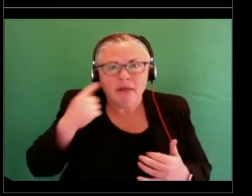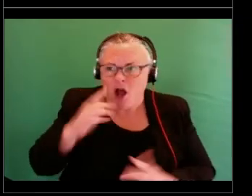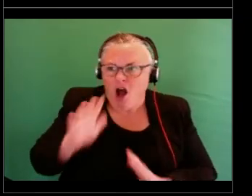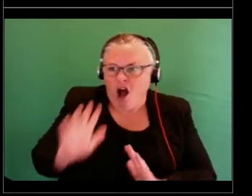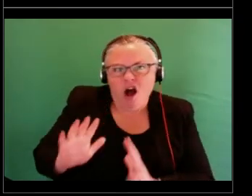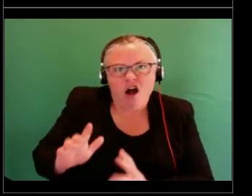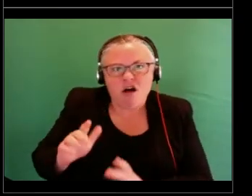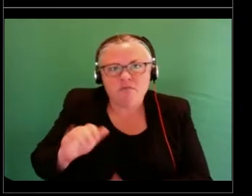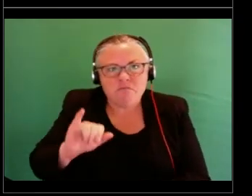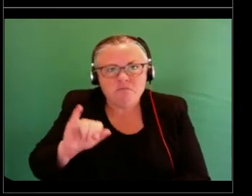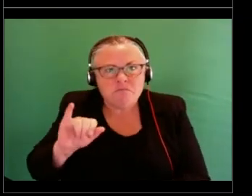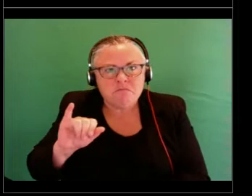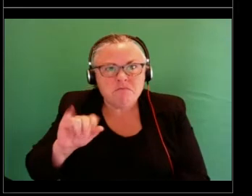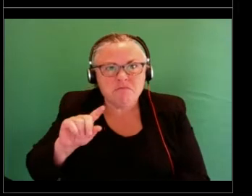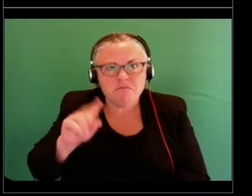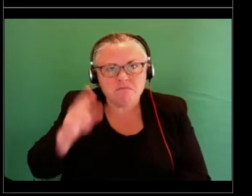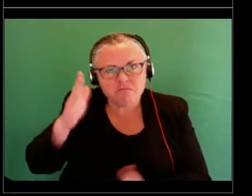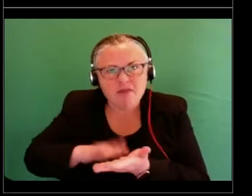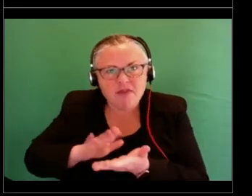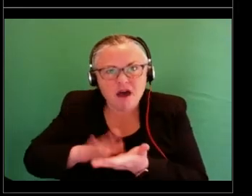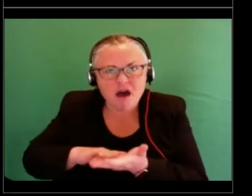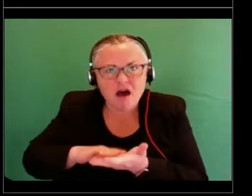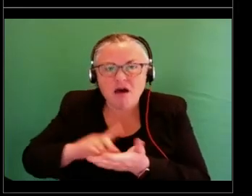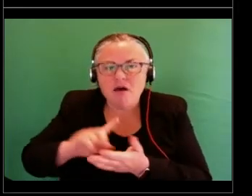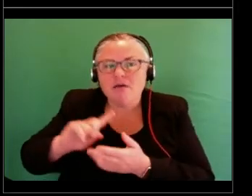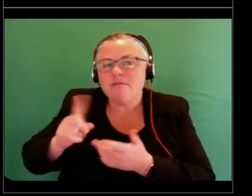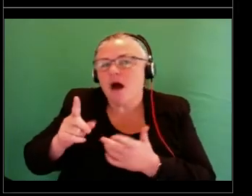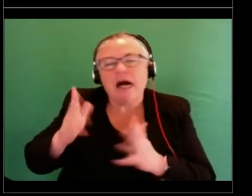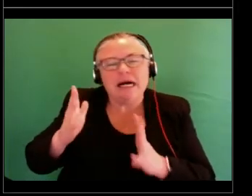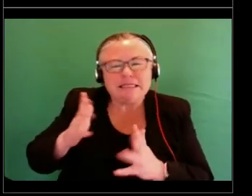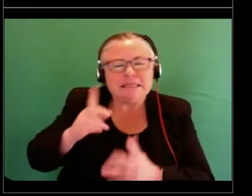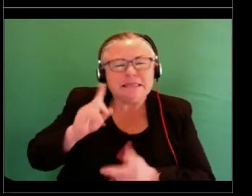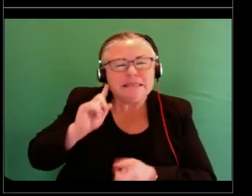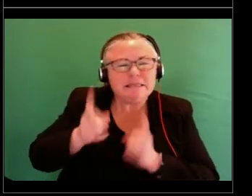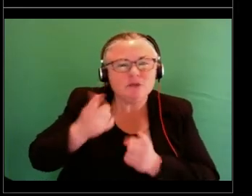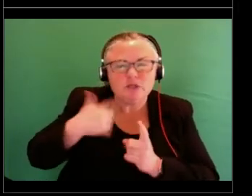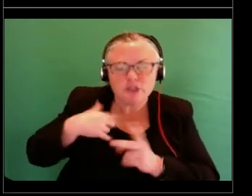Is this still true? I can't really comment on what screening Queensland health wrote do.